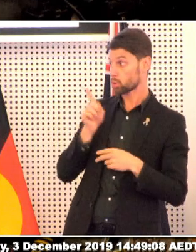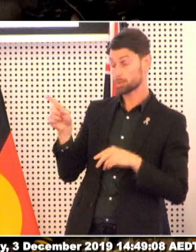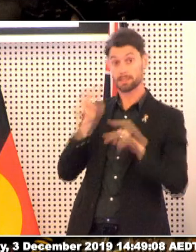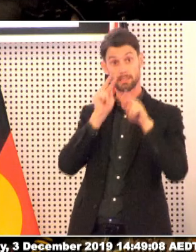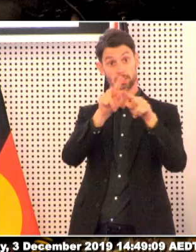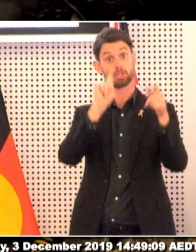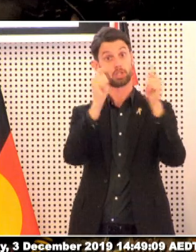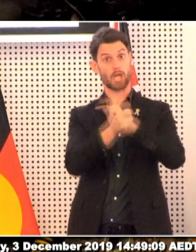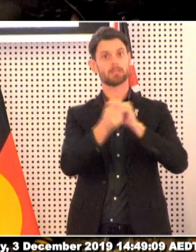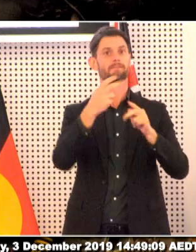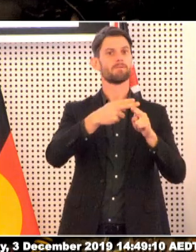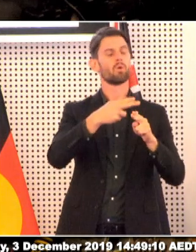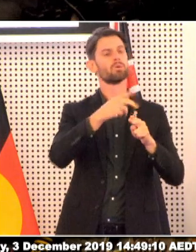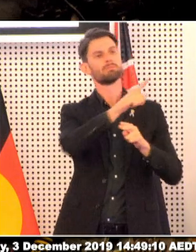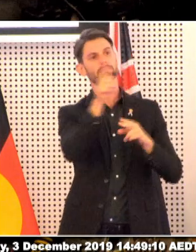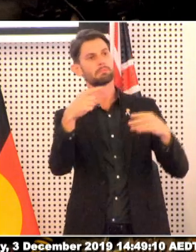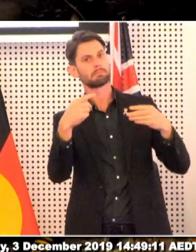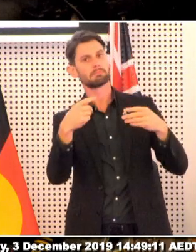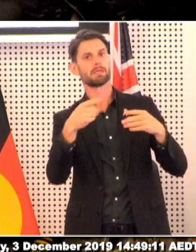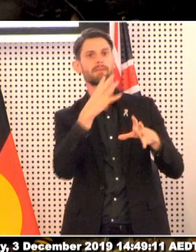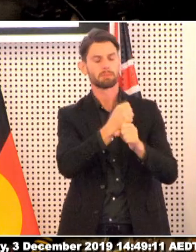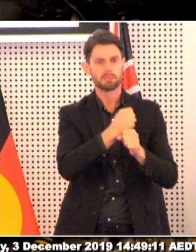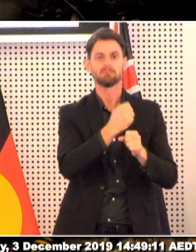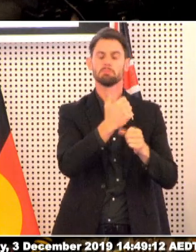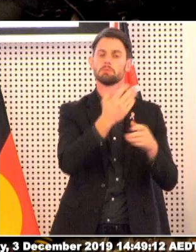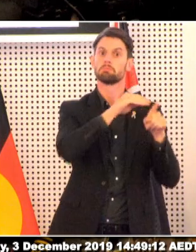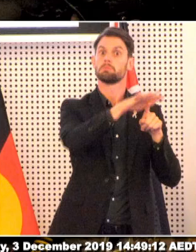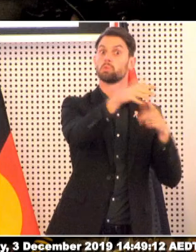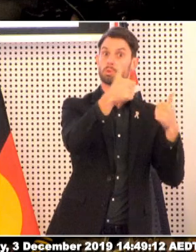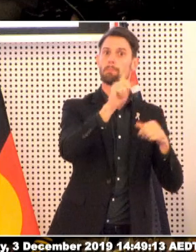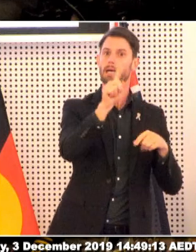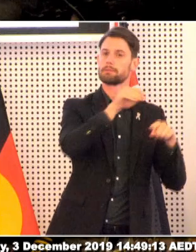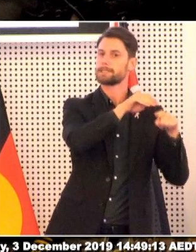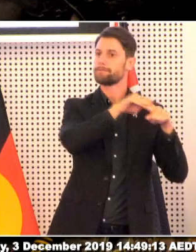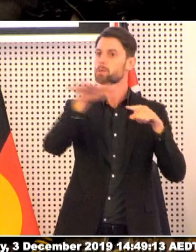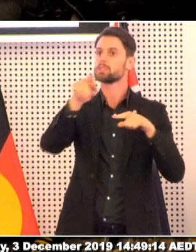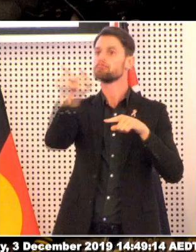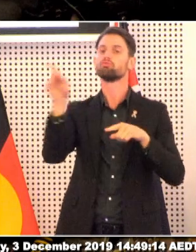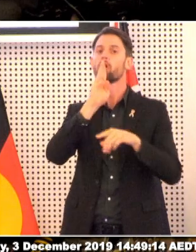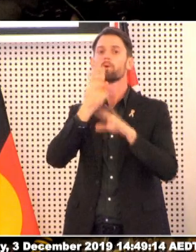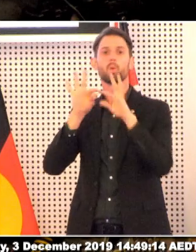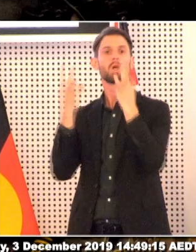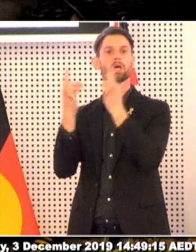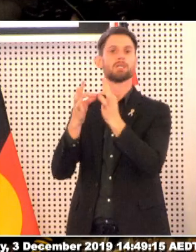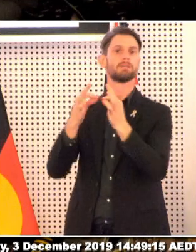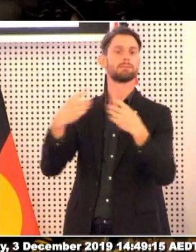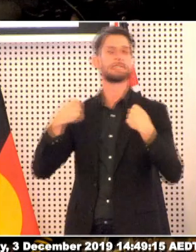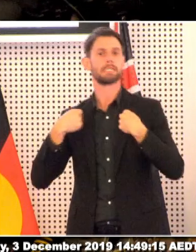organisations subject to the charter haven’t necessarily been reflected the extent to which those obligations - - -